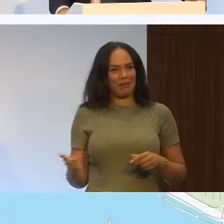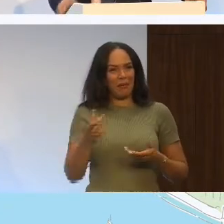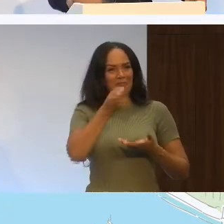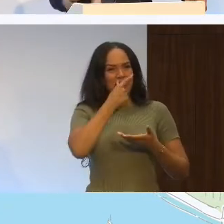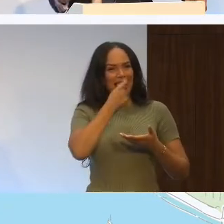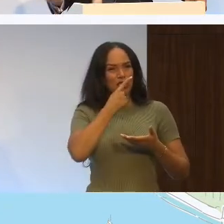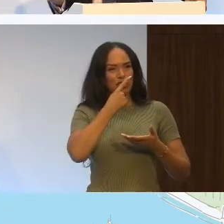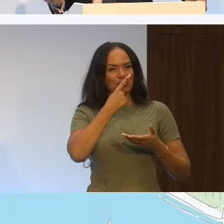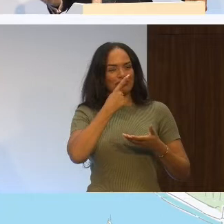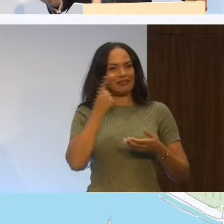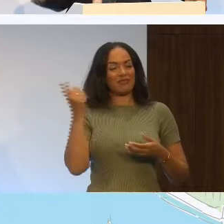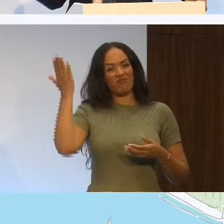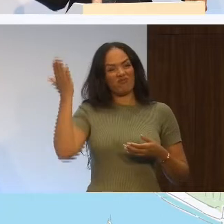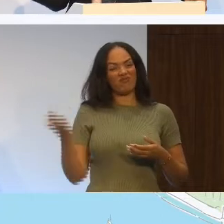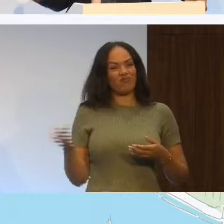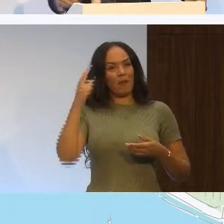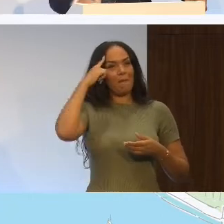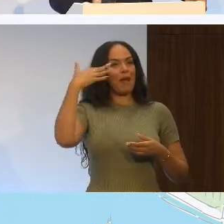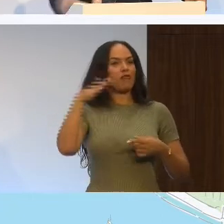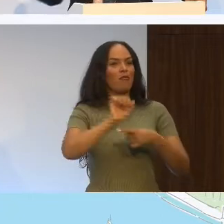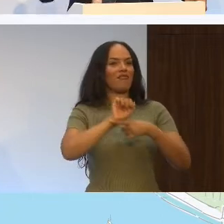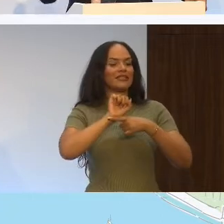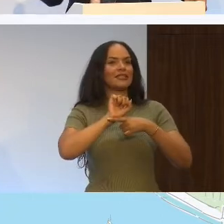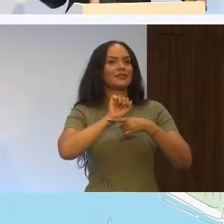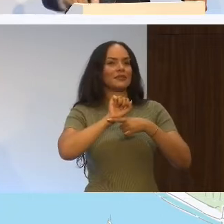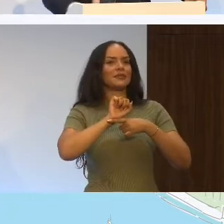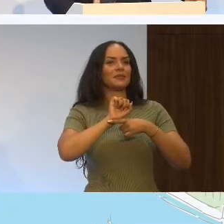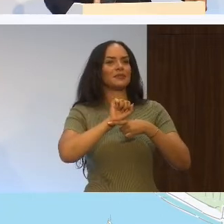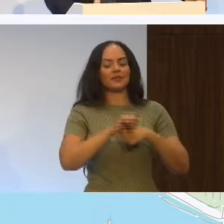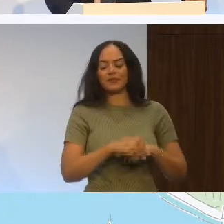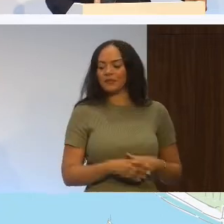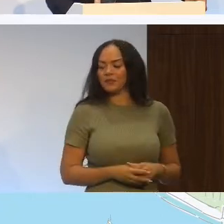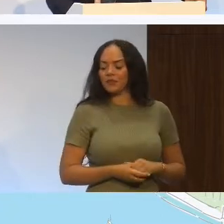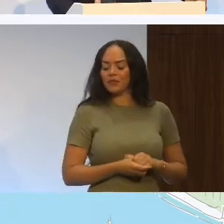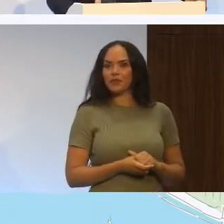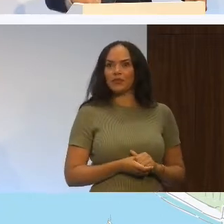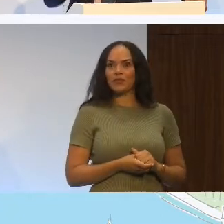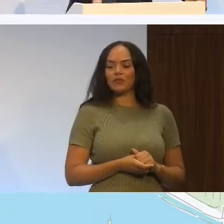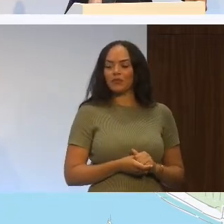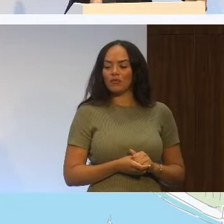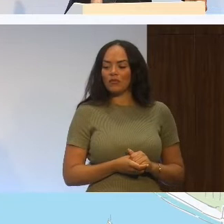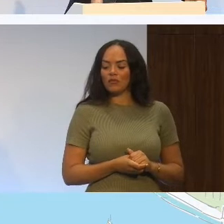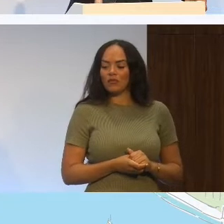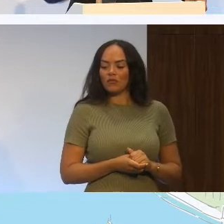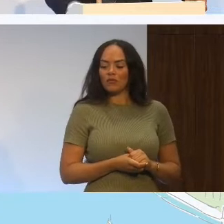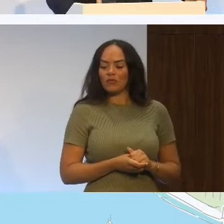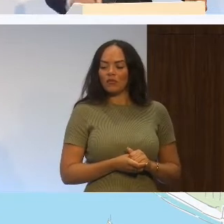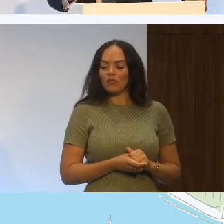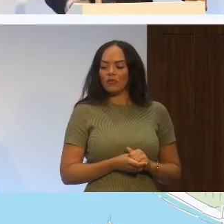all of them are migraine, preventive as you can see. We say Flunarizine is probably the best option because it's indication, it's also vertigo,